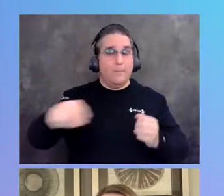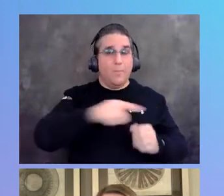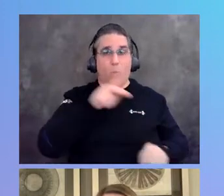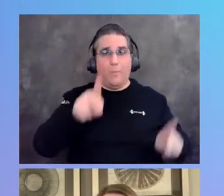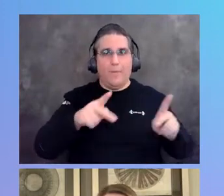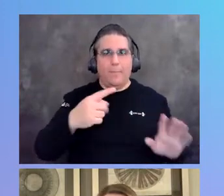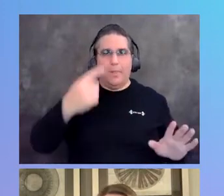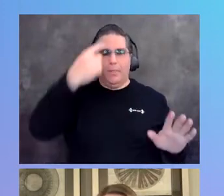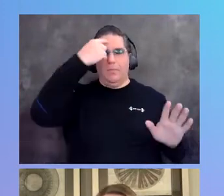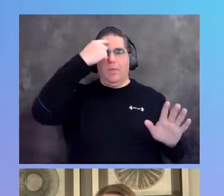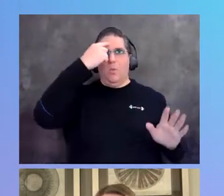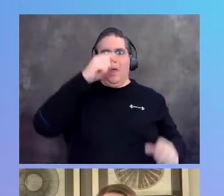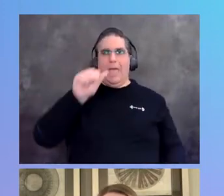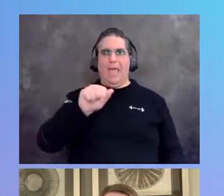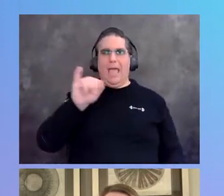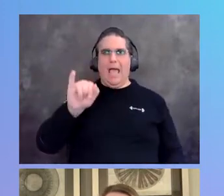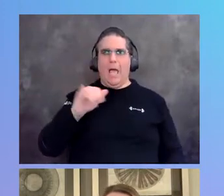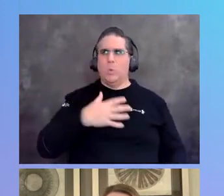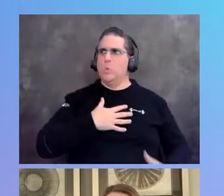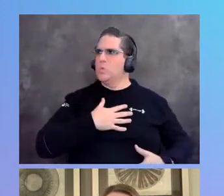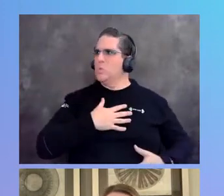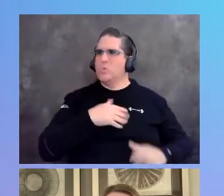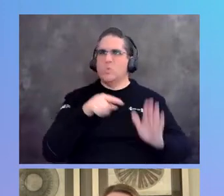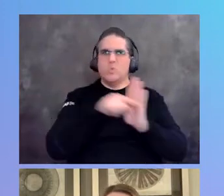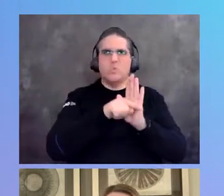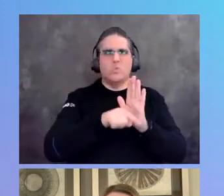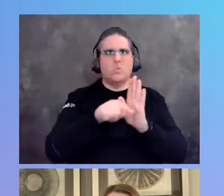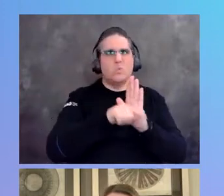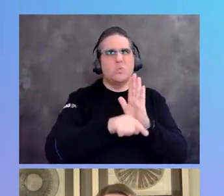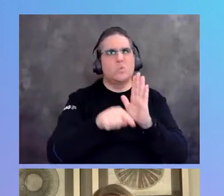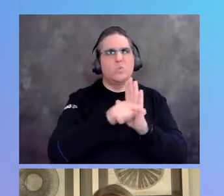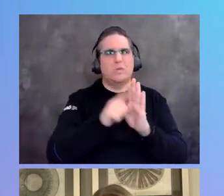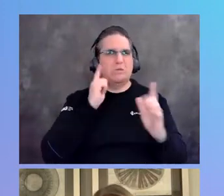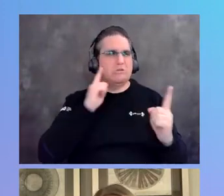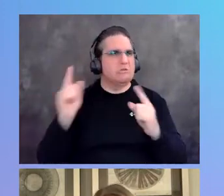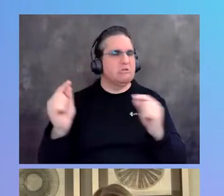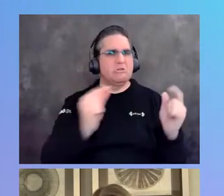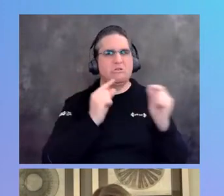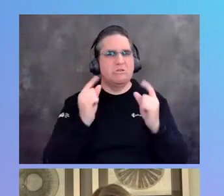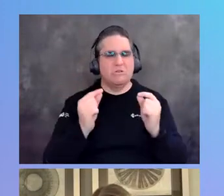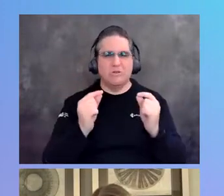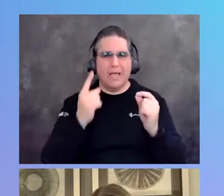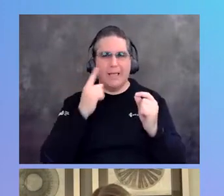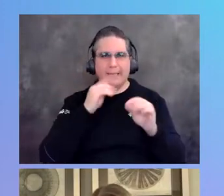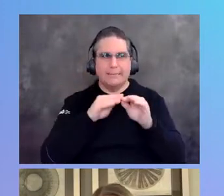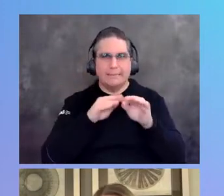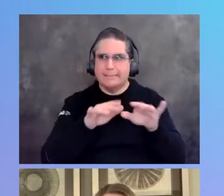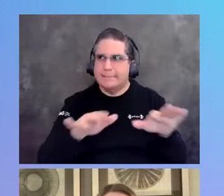negative connotations or worried about the implementation implications. You know, like